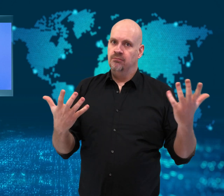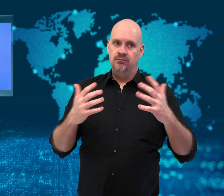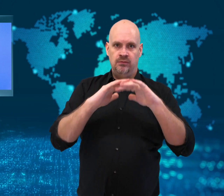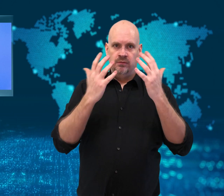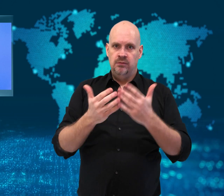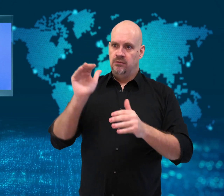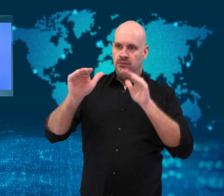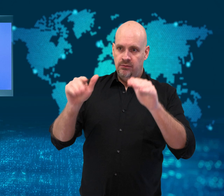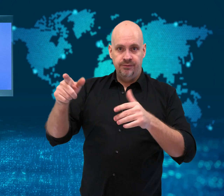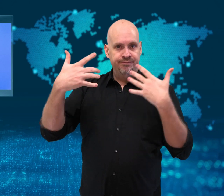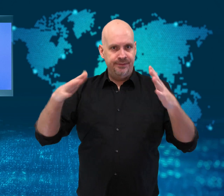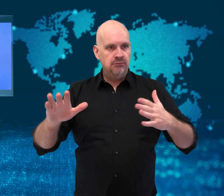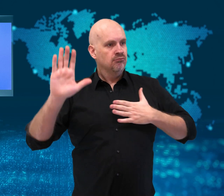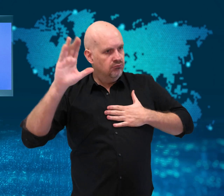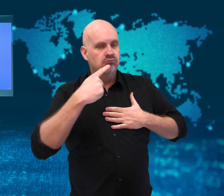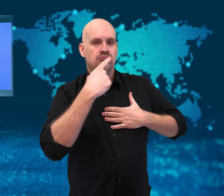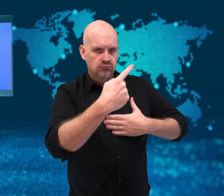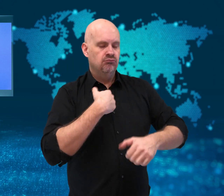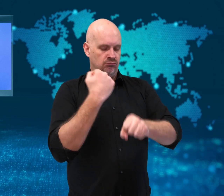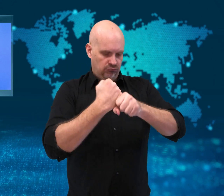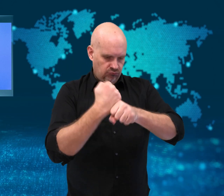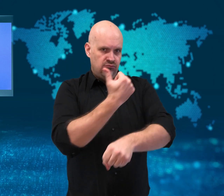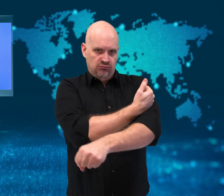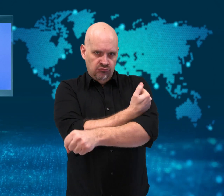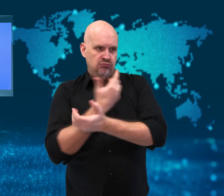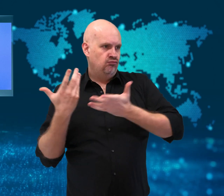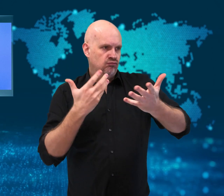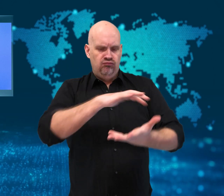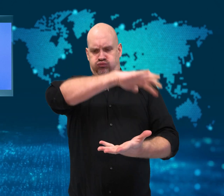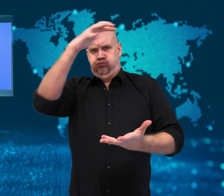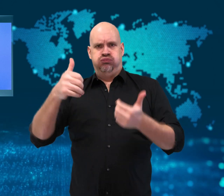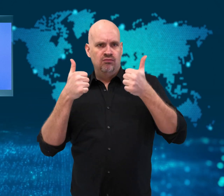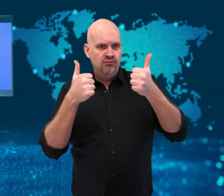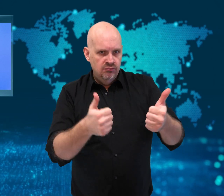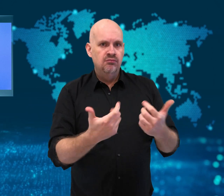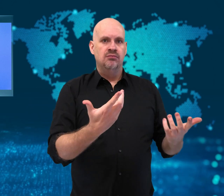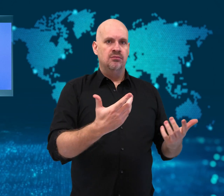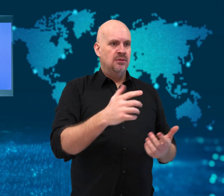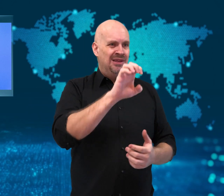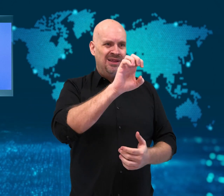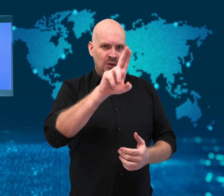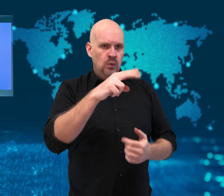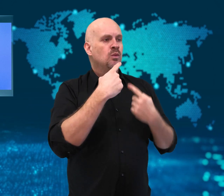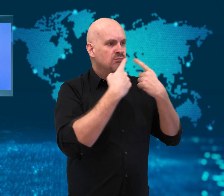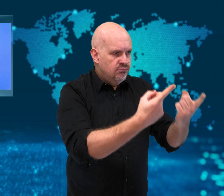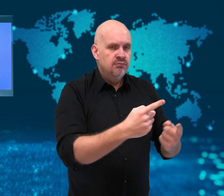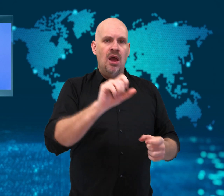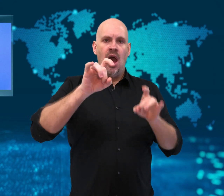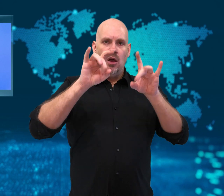Pfizer also warned of production problems that would temporarily